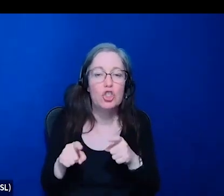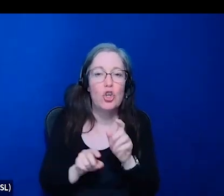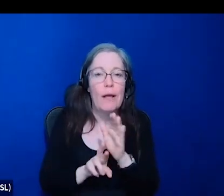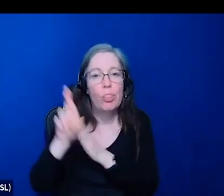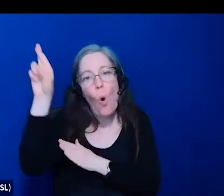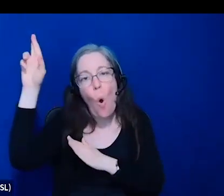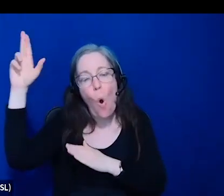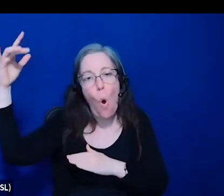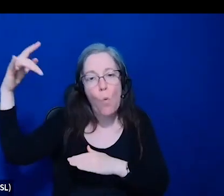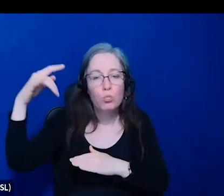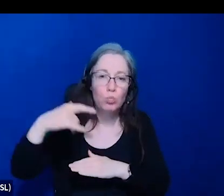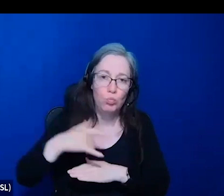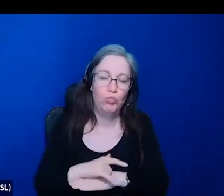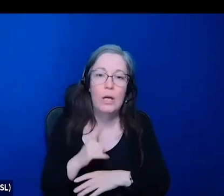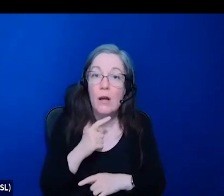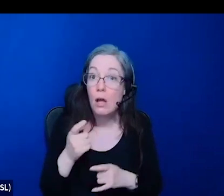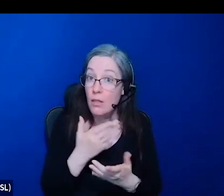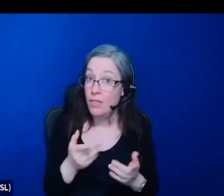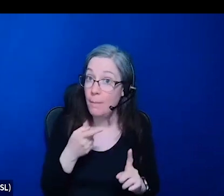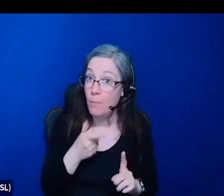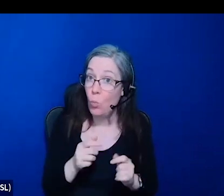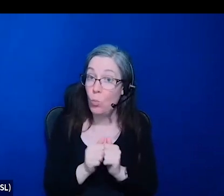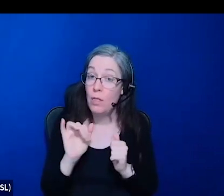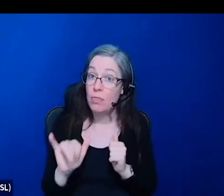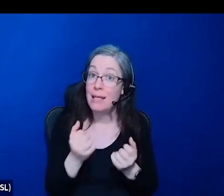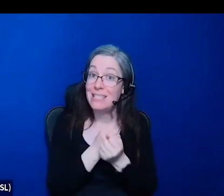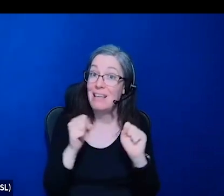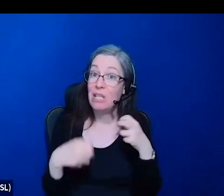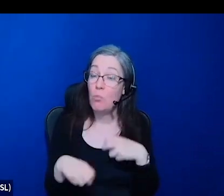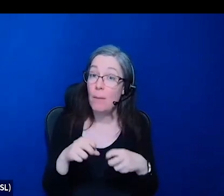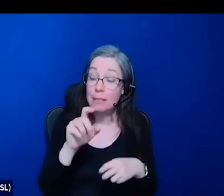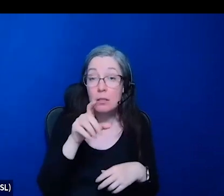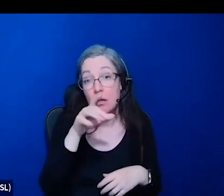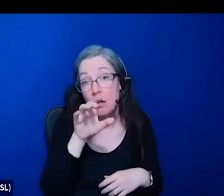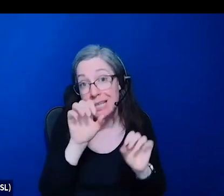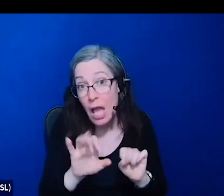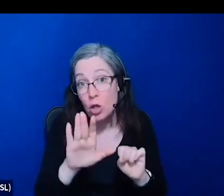The thing with launch and re-entry is largely, the safety issue is largely, can your body withstand